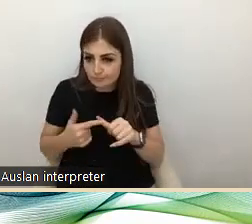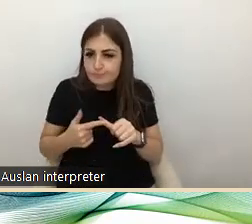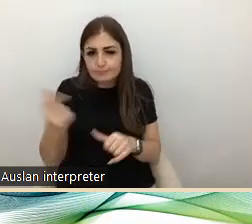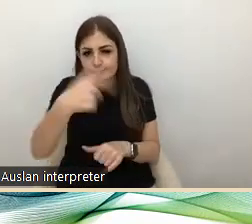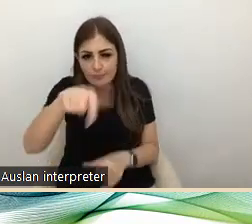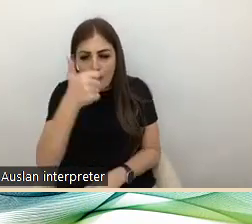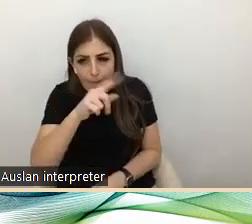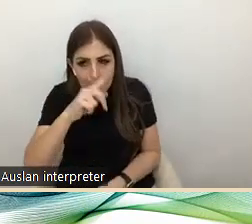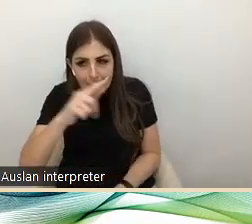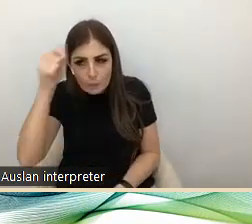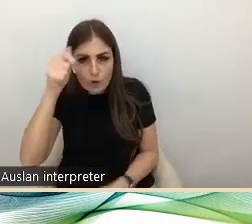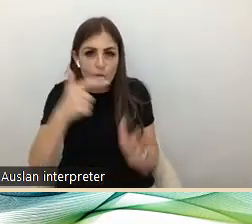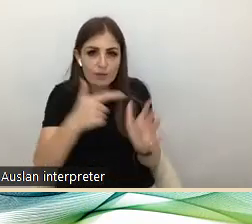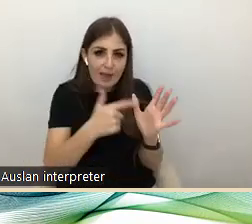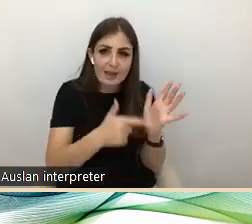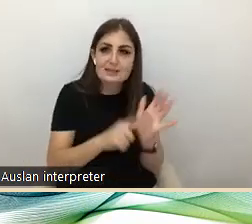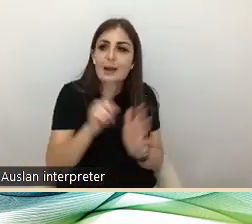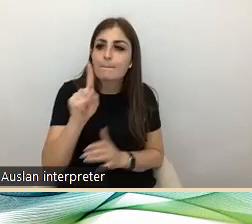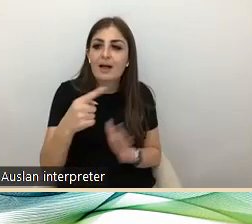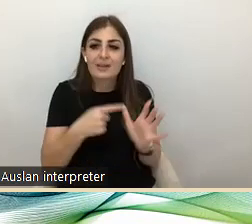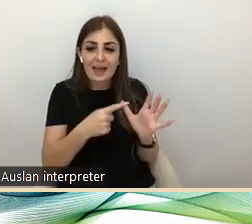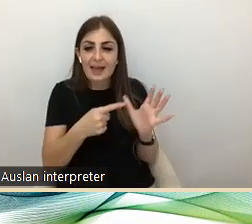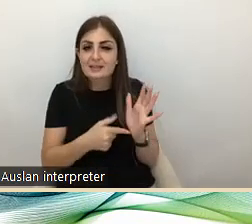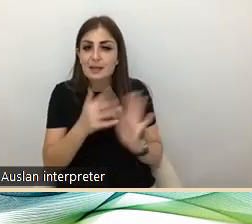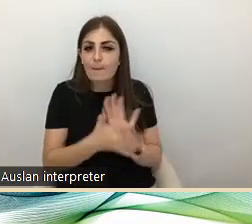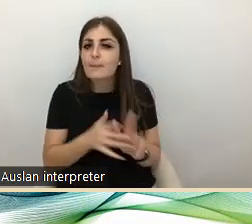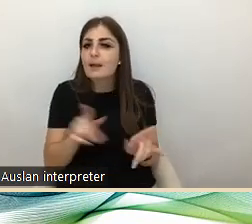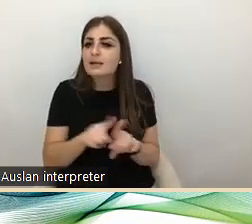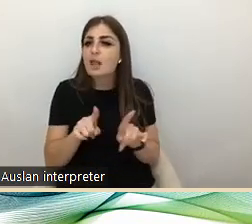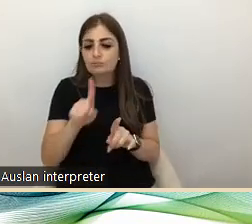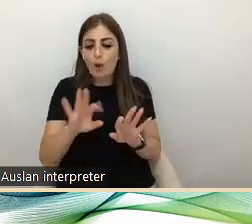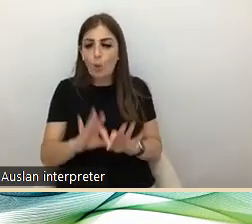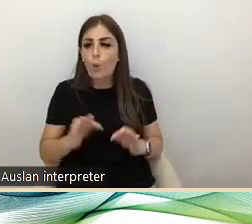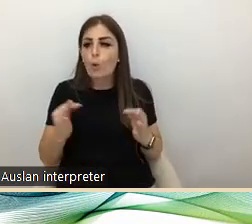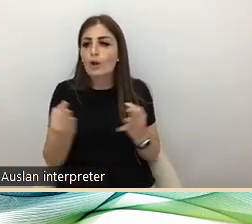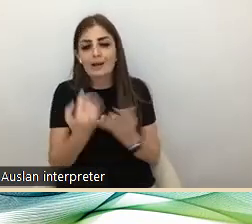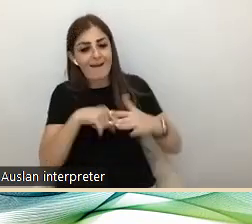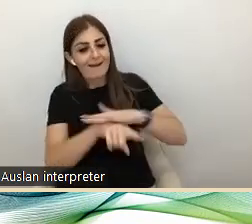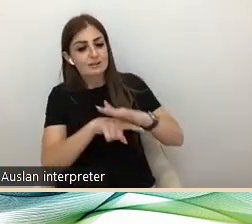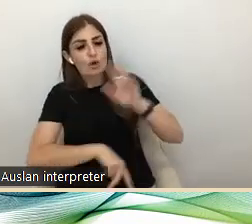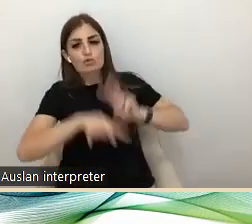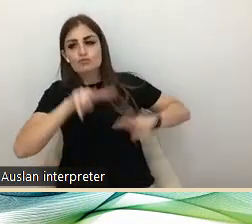For those that don't, AAT is the body that conducts external Merits reviews of Government